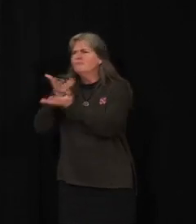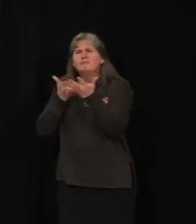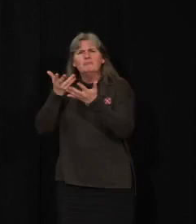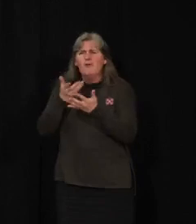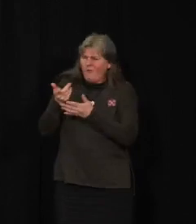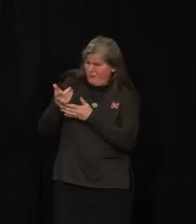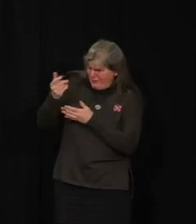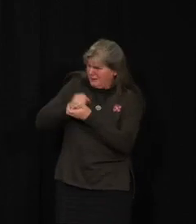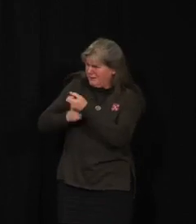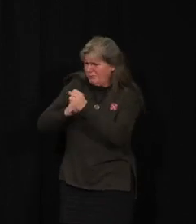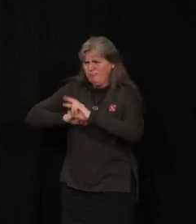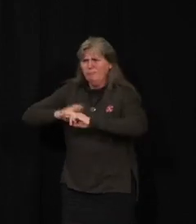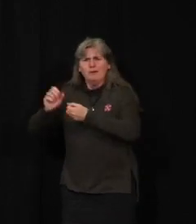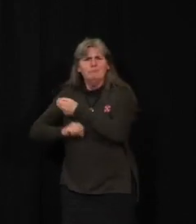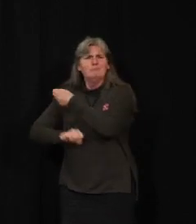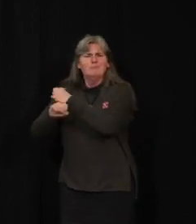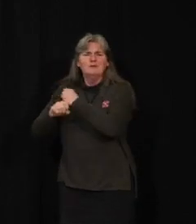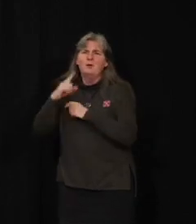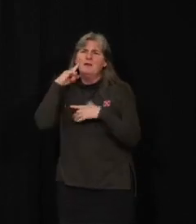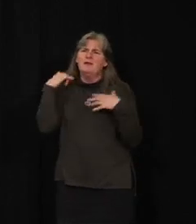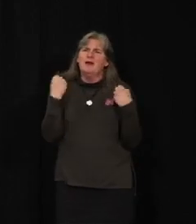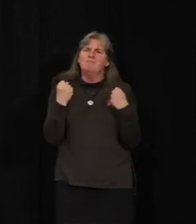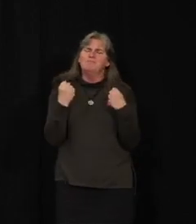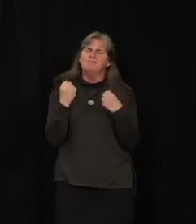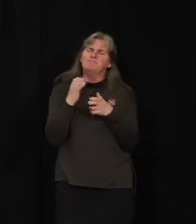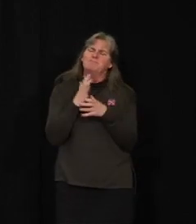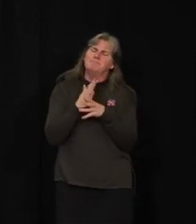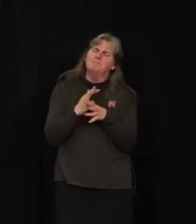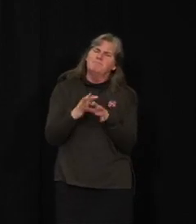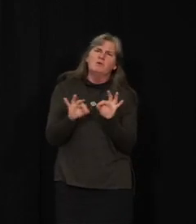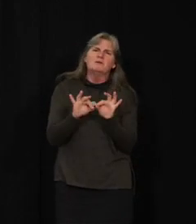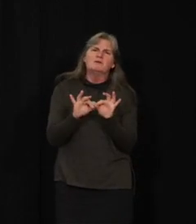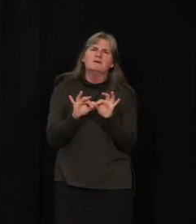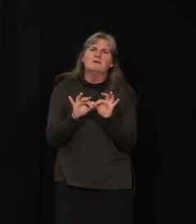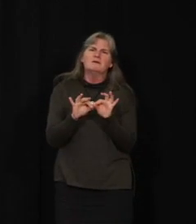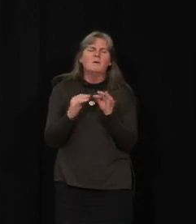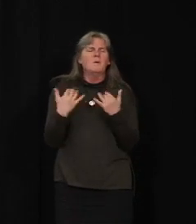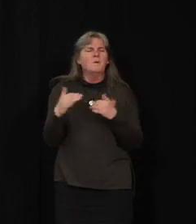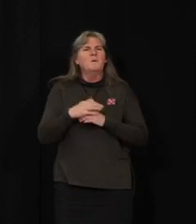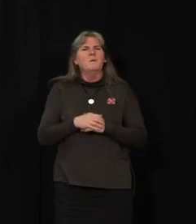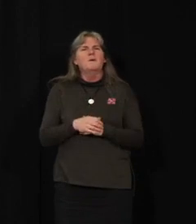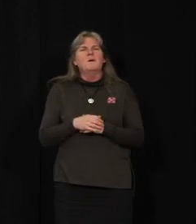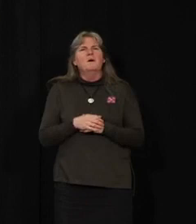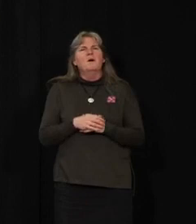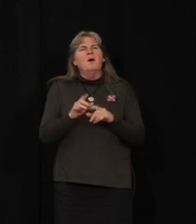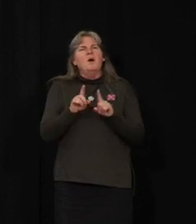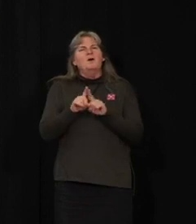extremely important now more thn ever. As premier as well, what keeps e sane in these times is knowing